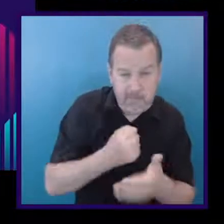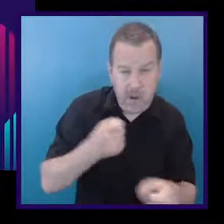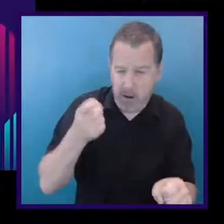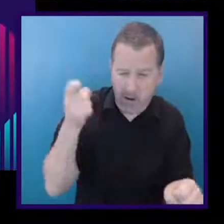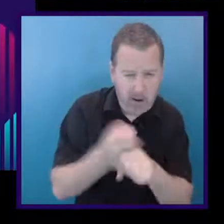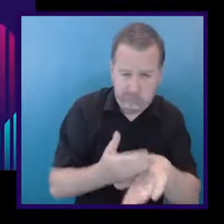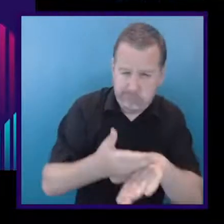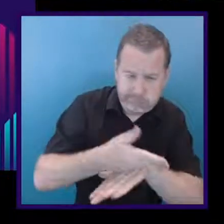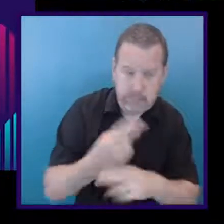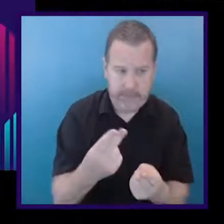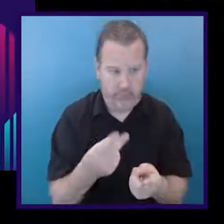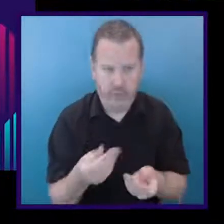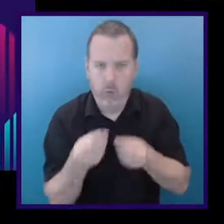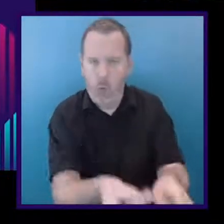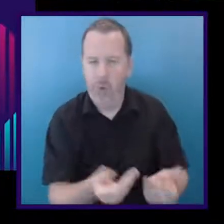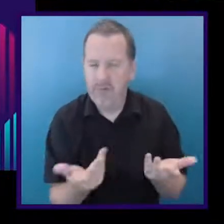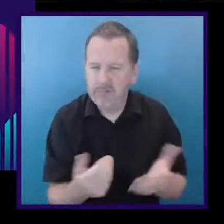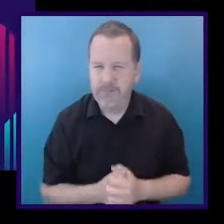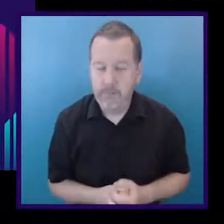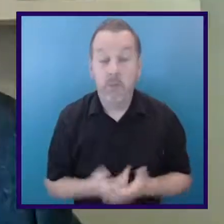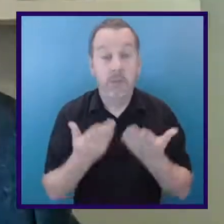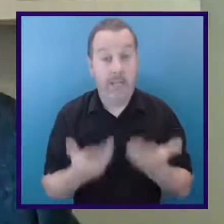It's on that note that I’m going to hand over to our chair for today, Professor Janice